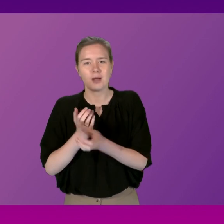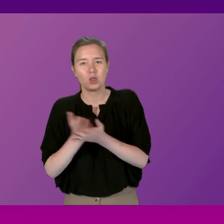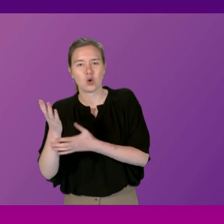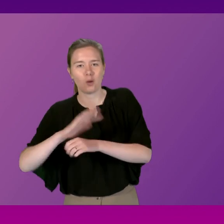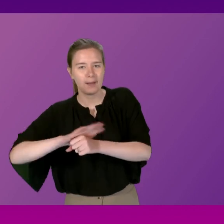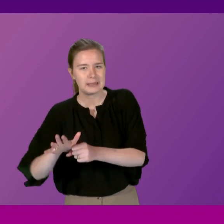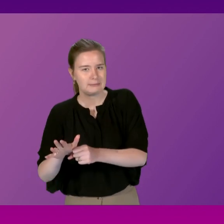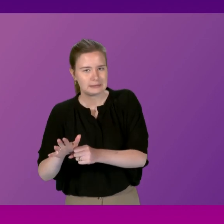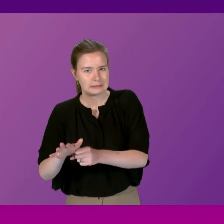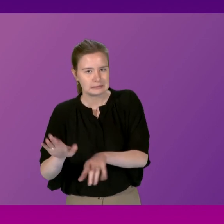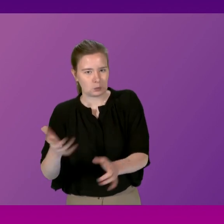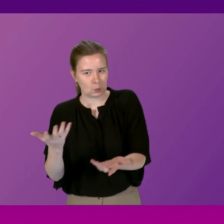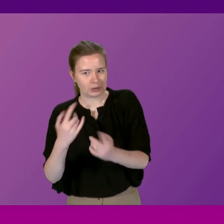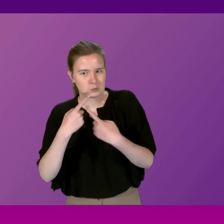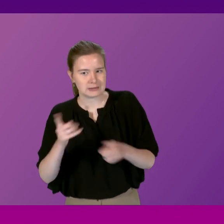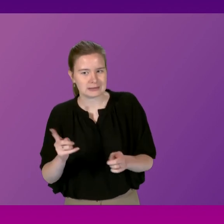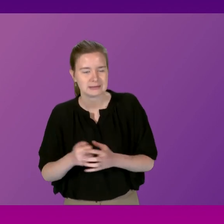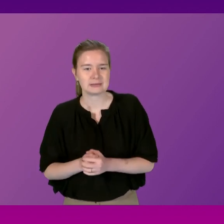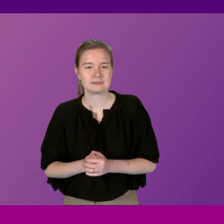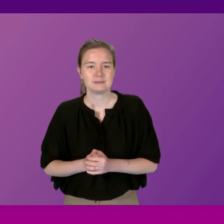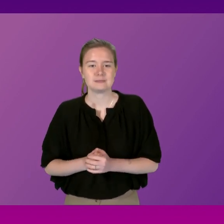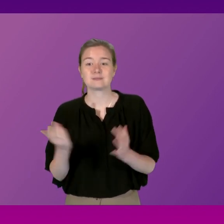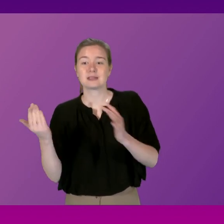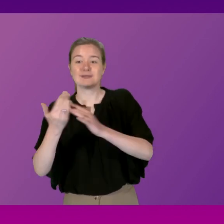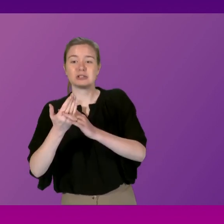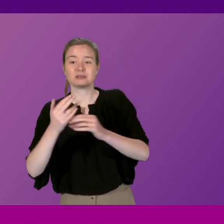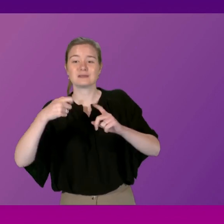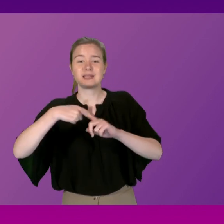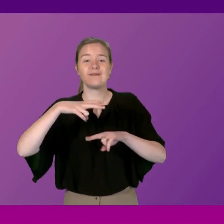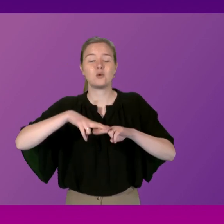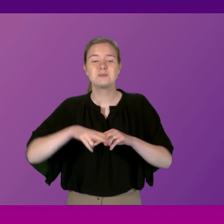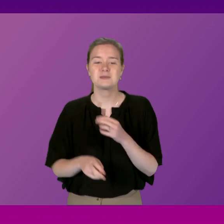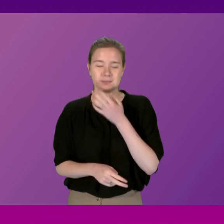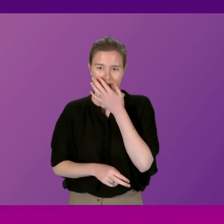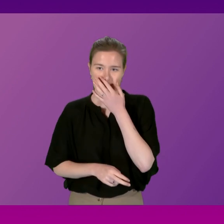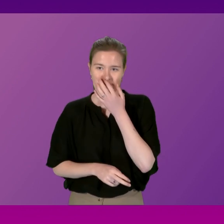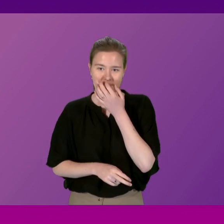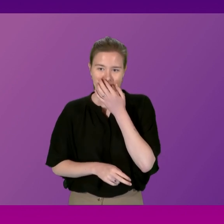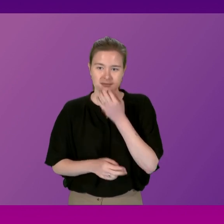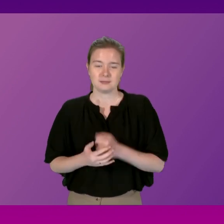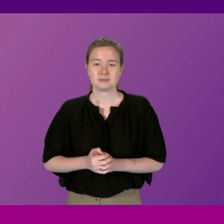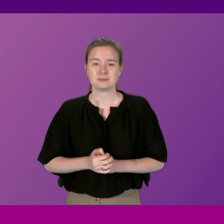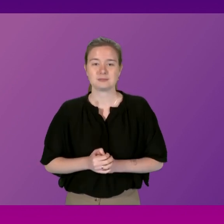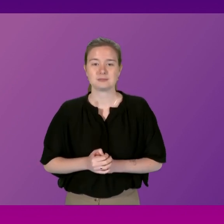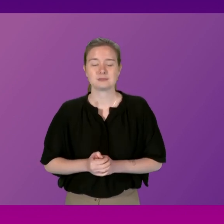I appreciate the member’s contribution.